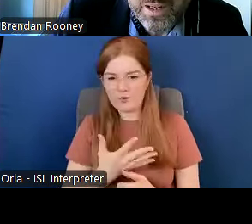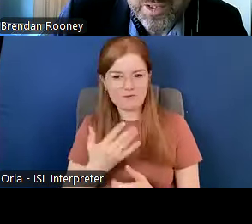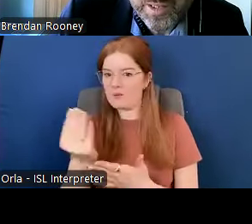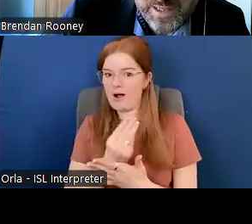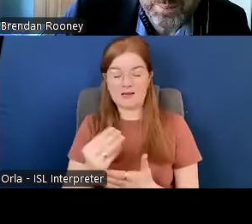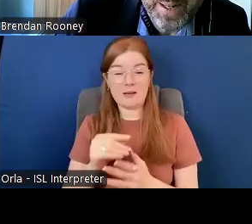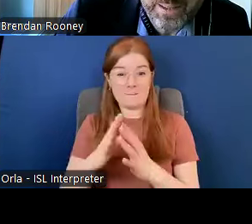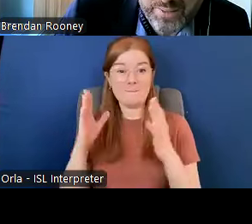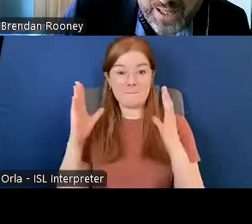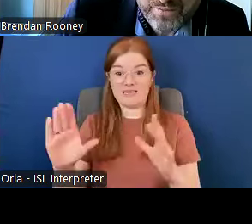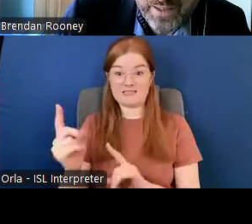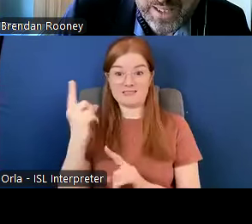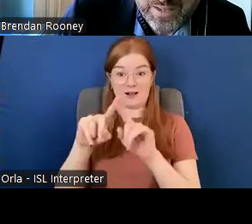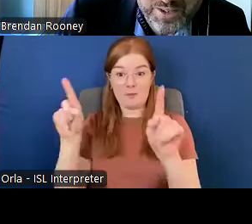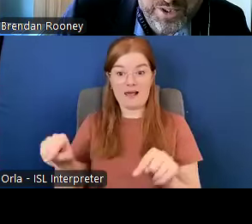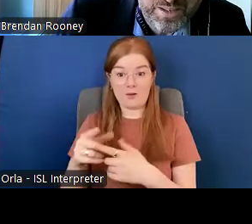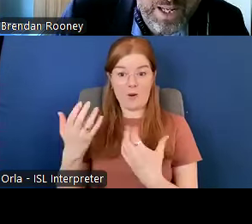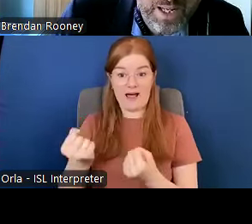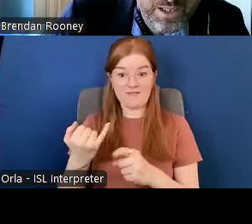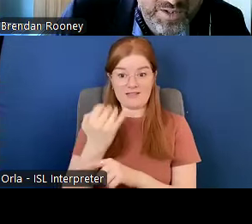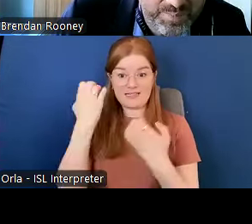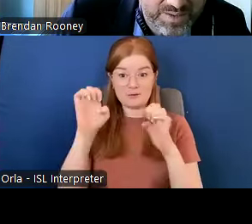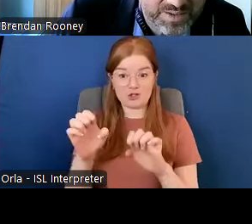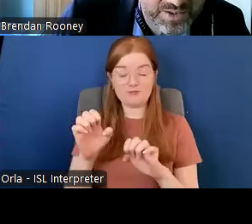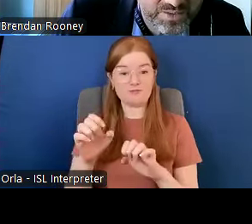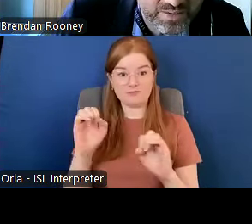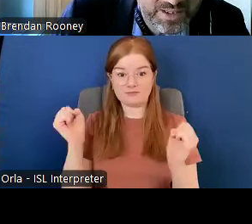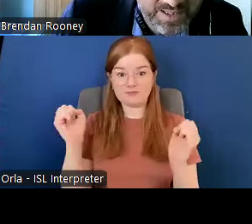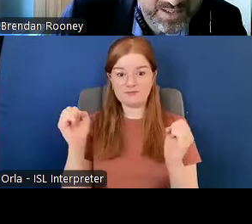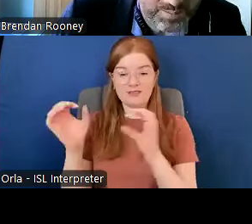largest single panel we have in the exhibition. It corresponds to the Last Supper,